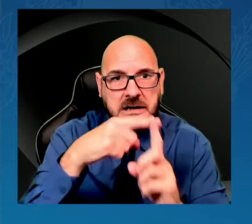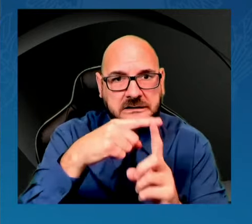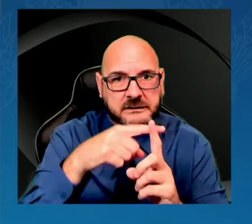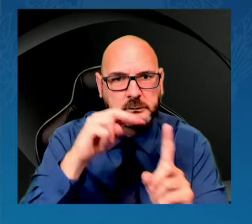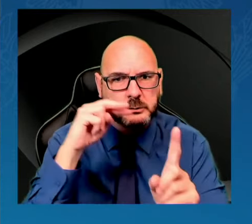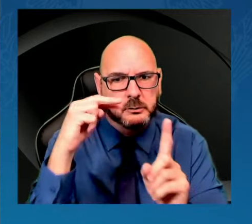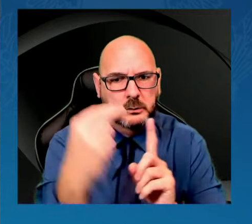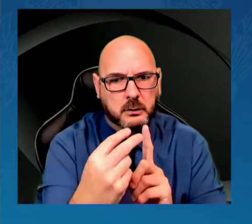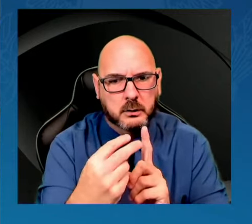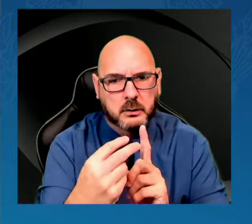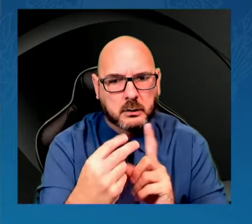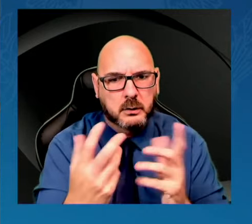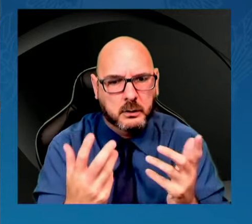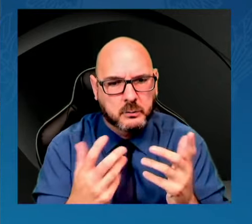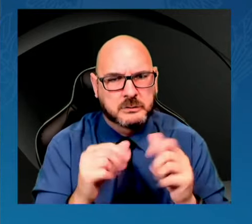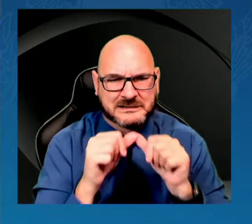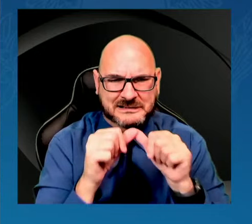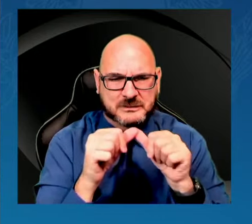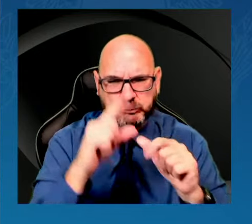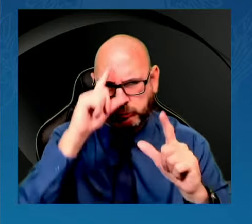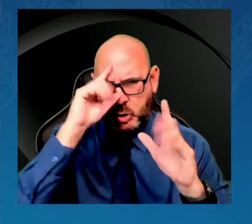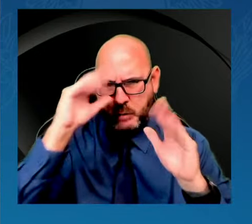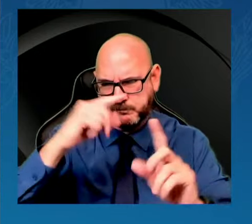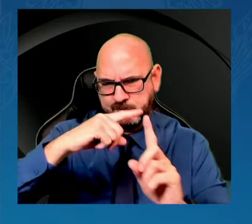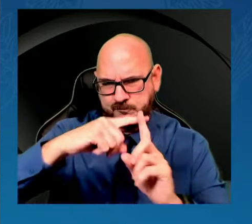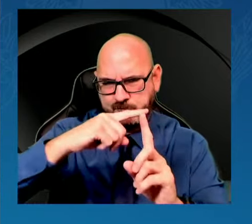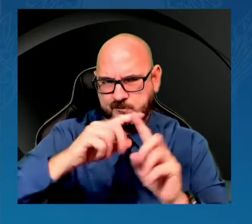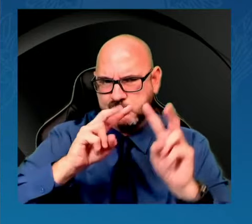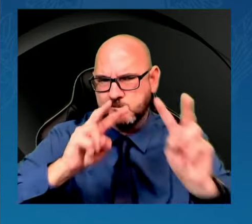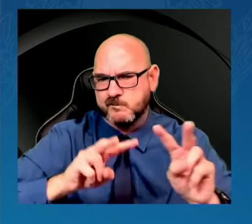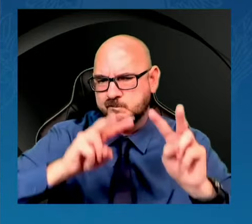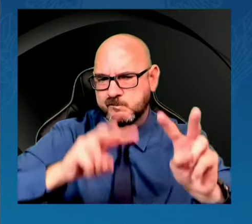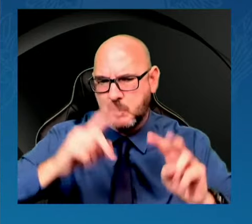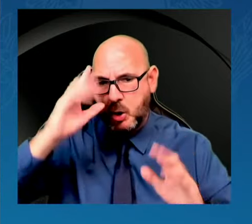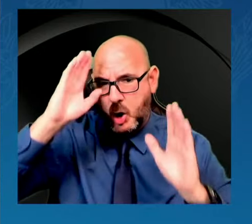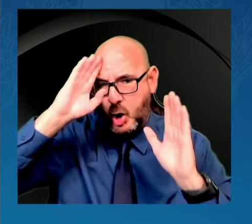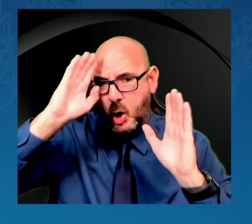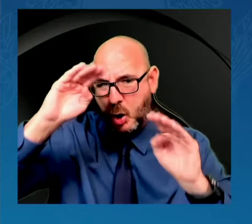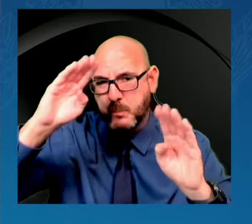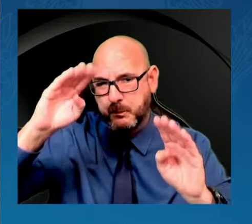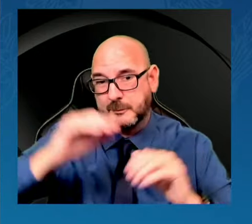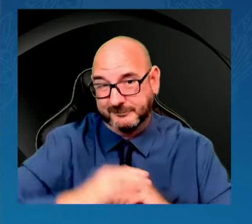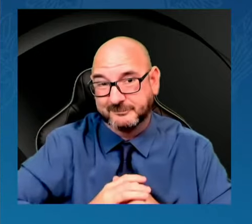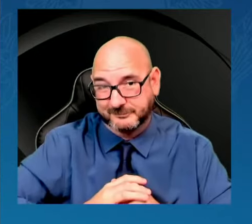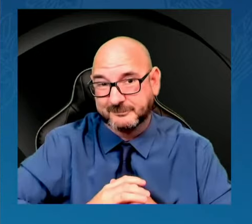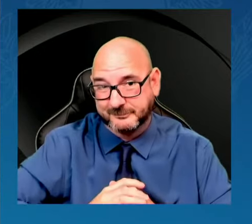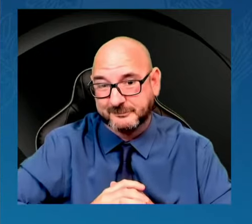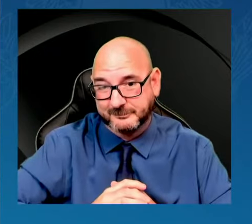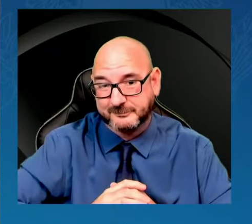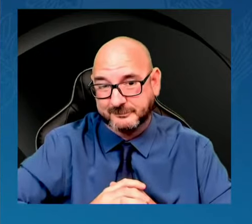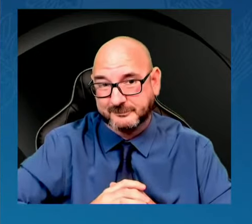The Vice President: Look -- (gestures toward the audience) I mean -- -- and I mean that. Look at -- like, just everyone look around for a minute.